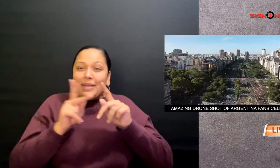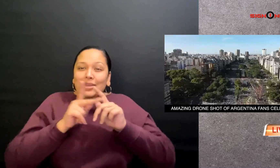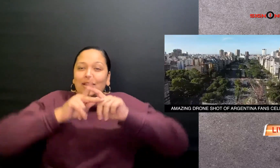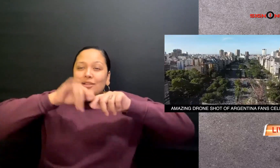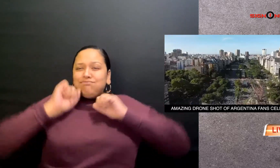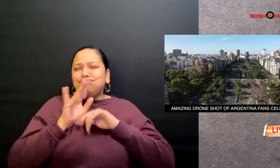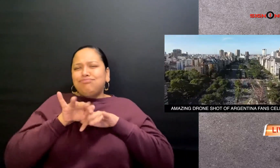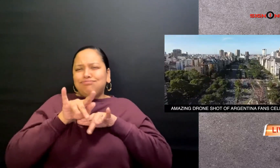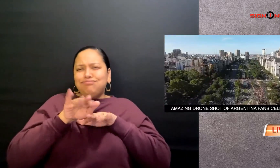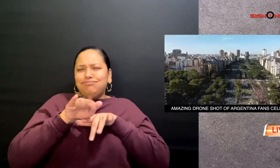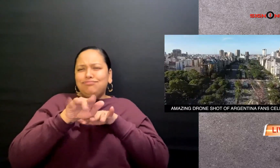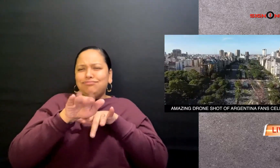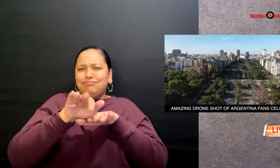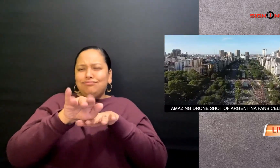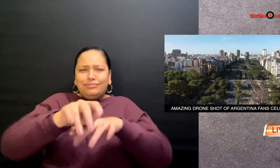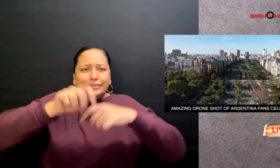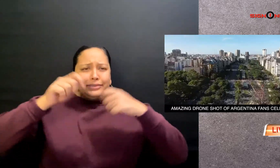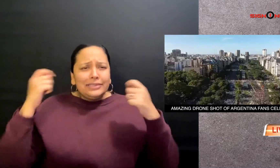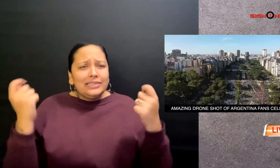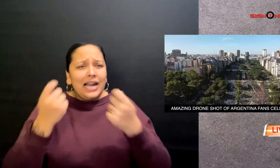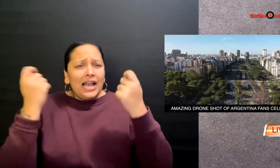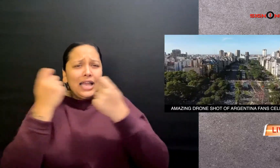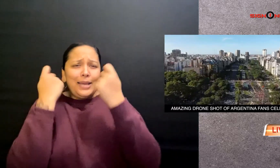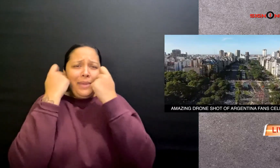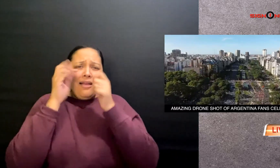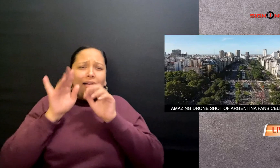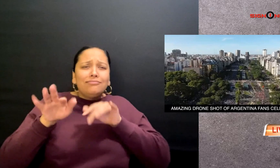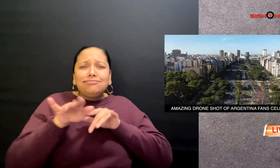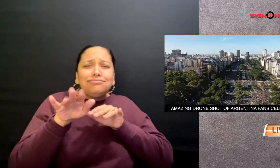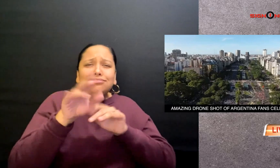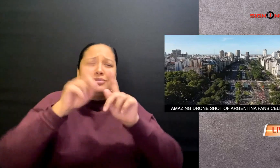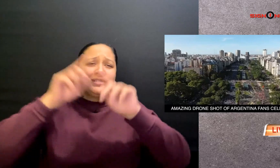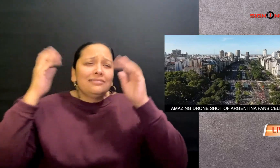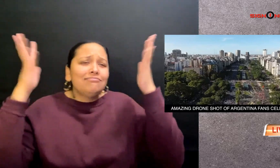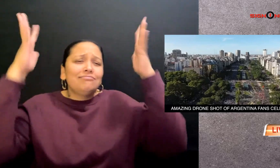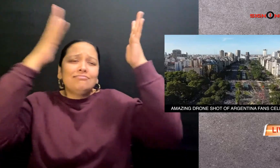these are drone shots over Bueenos Aires millions of people flocked to the city's